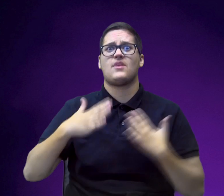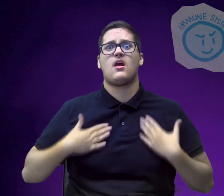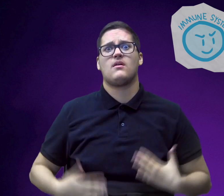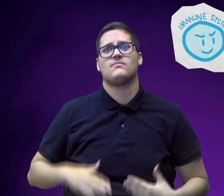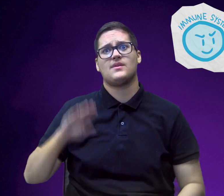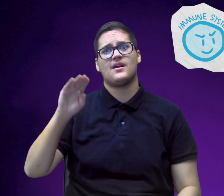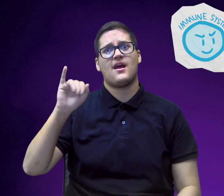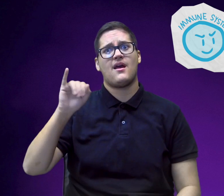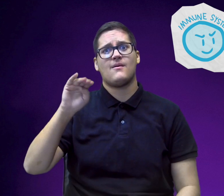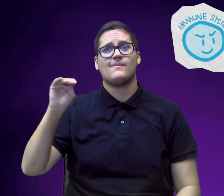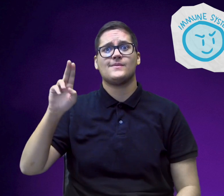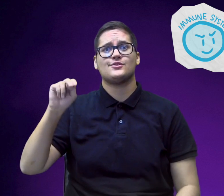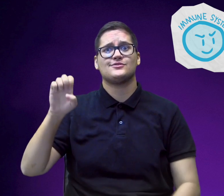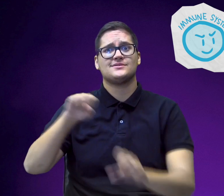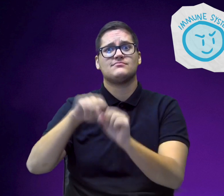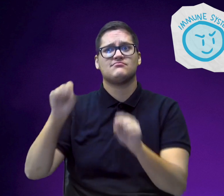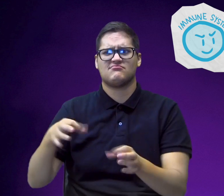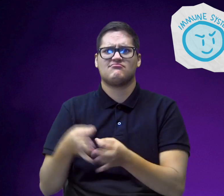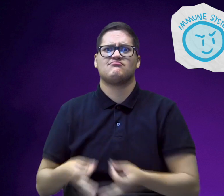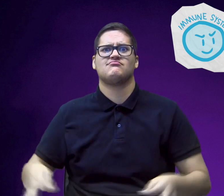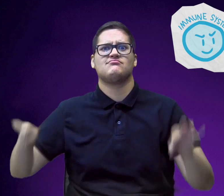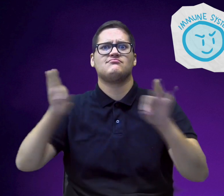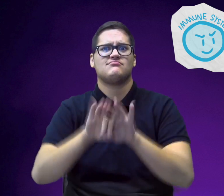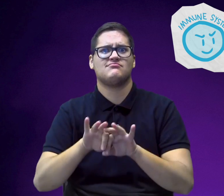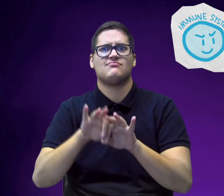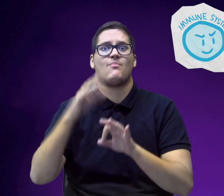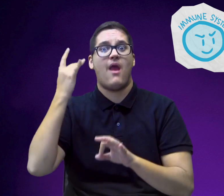Your body's immune system is very important,